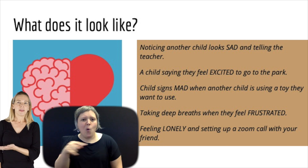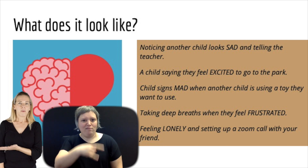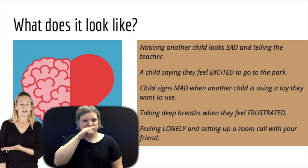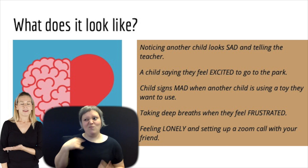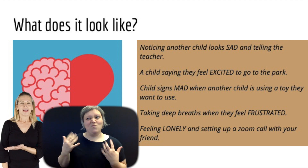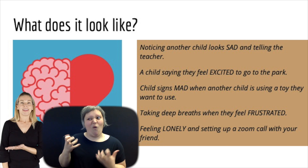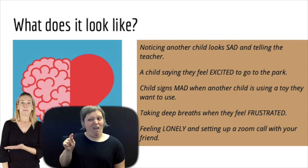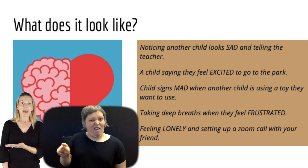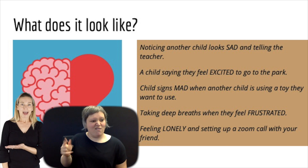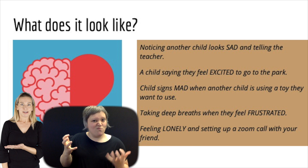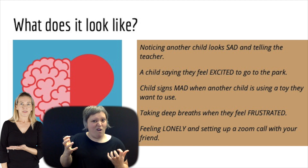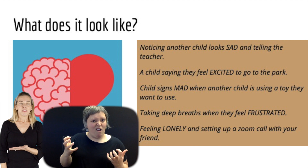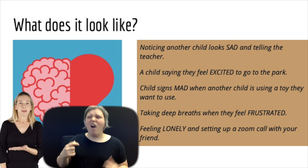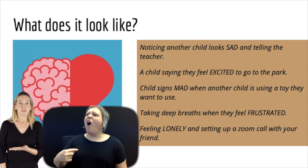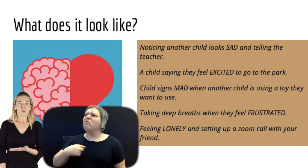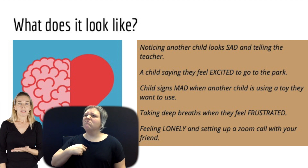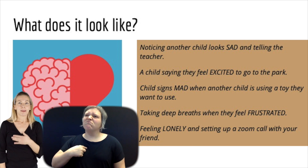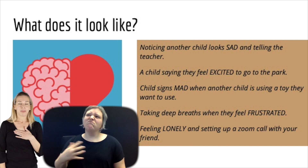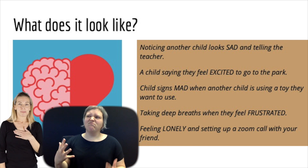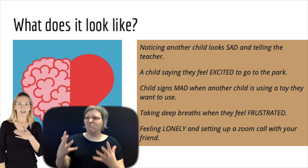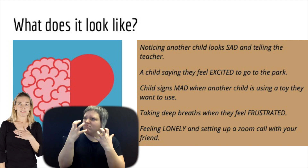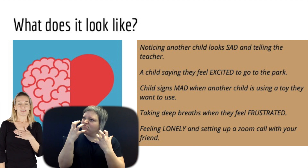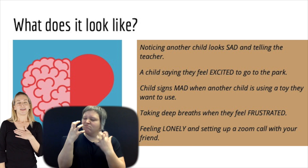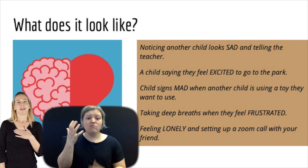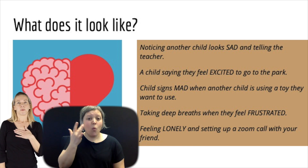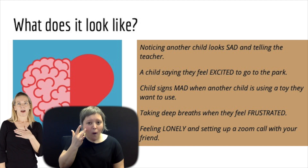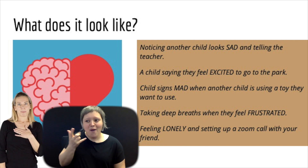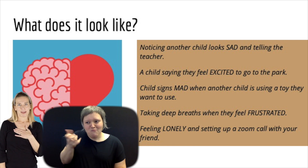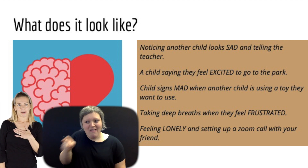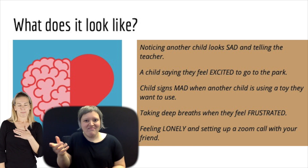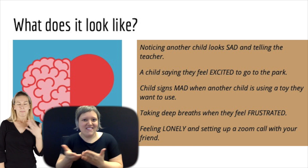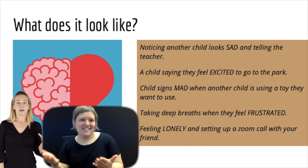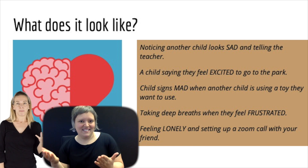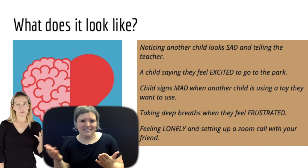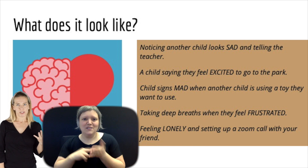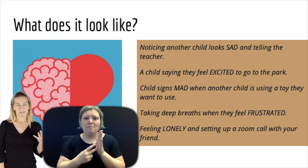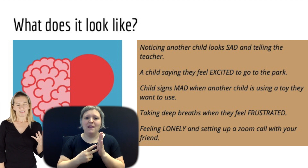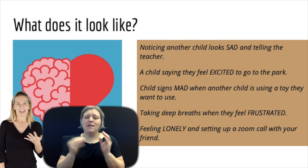they want and they're mad. So then they're able to label themselves in a more complicated, a bigger emotion and they